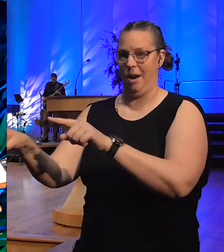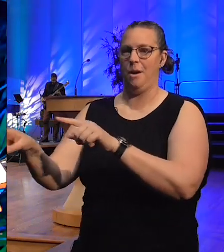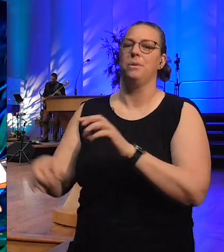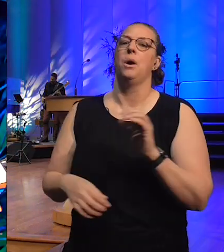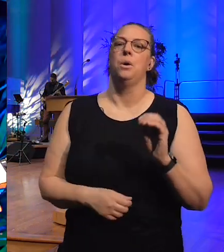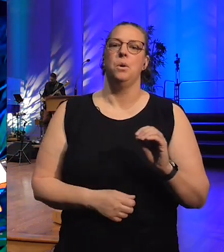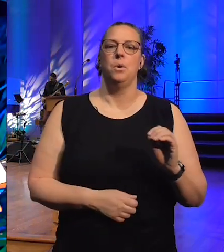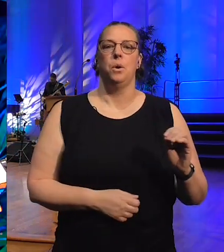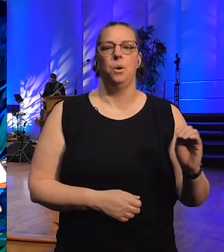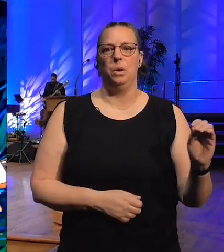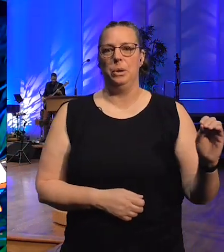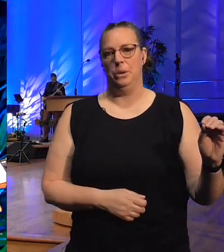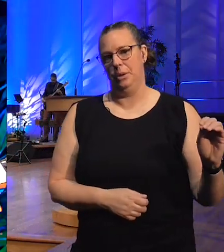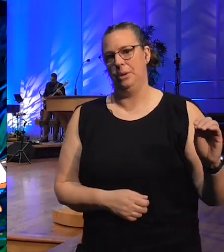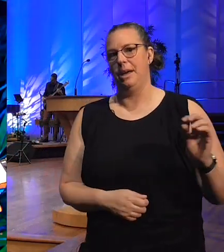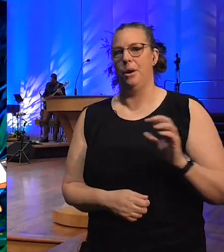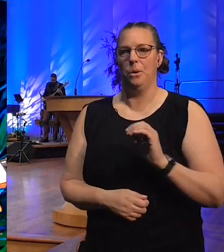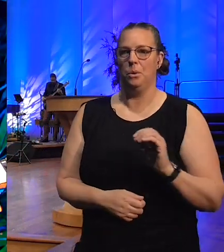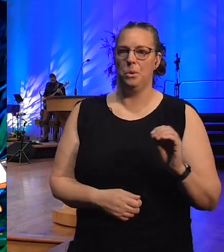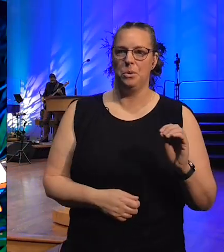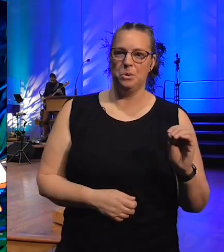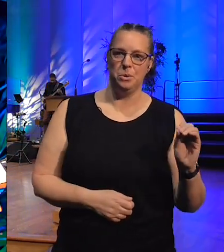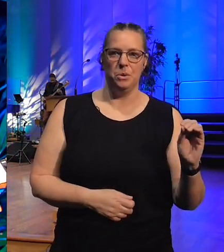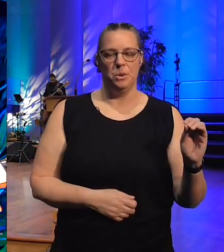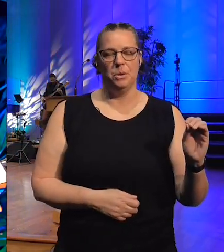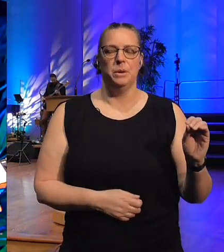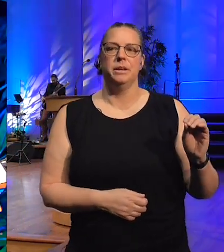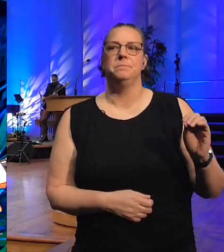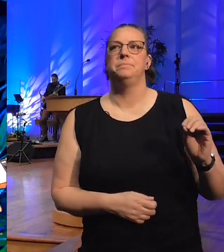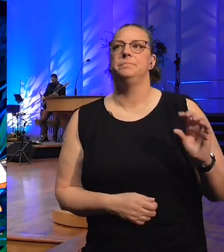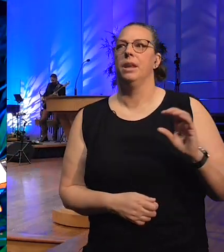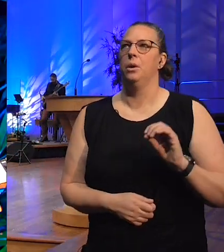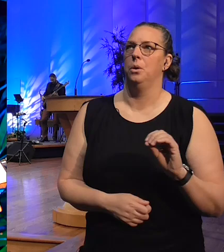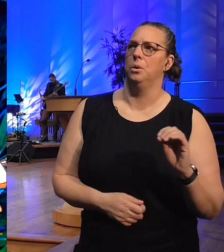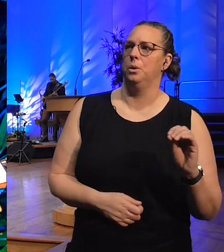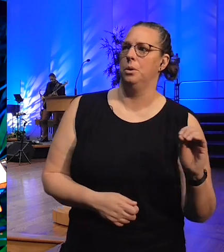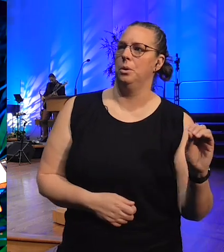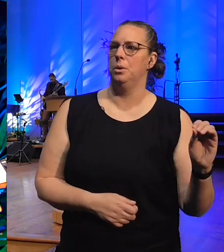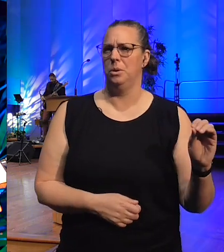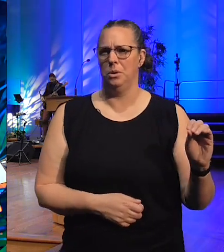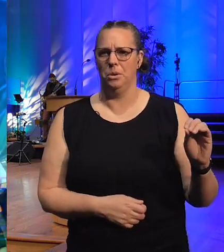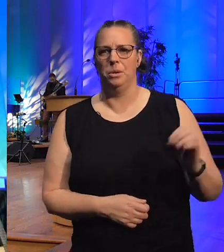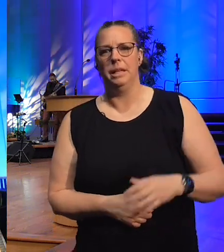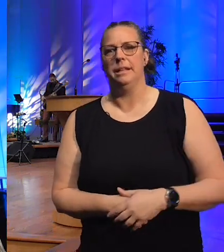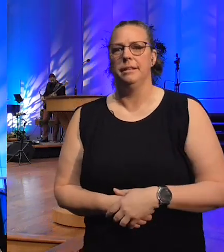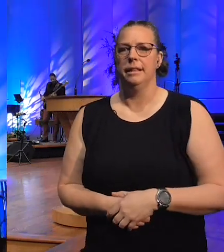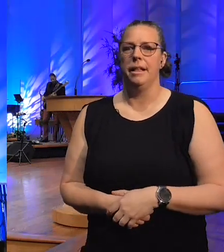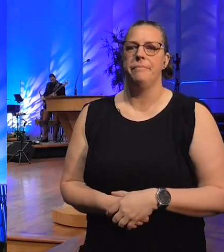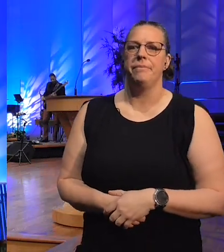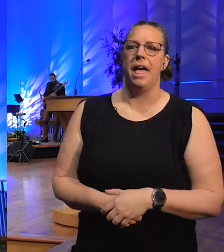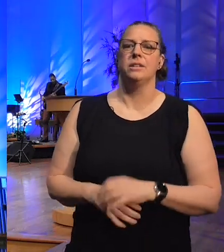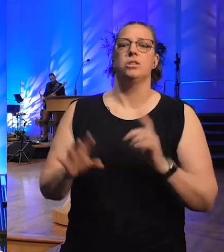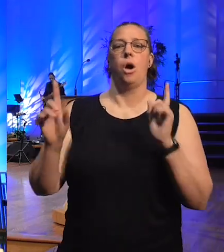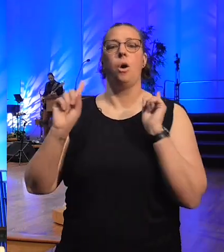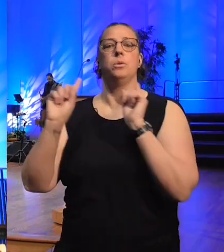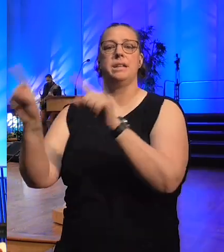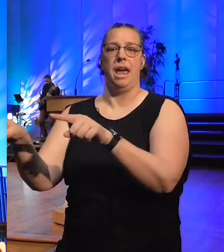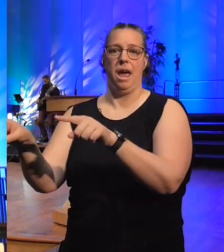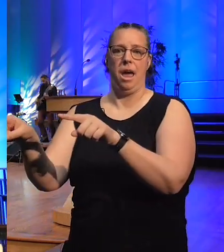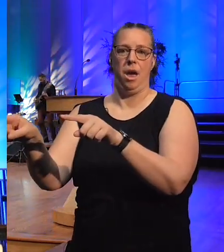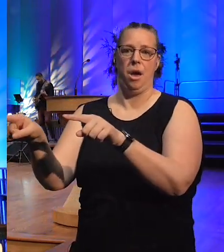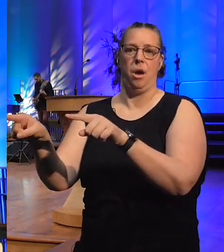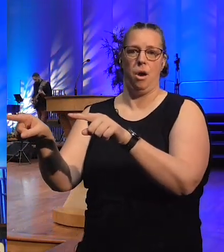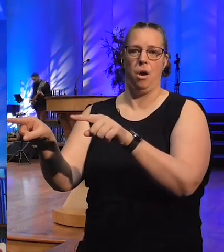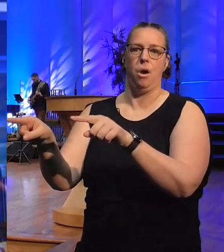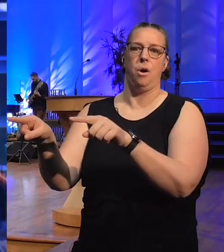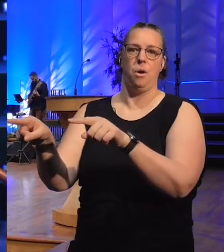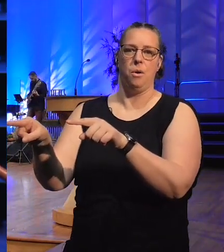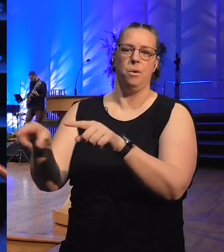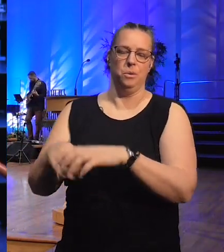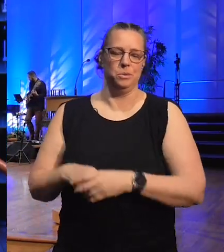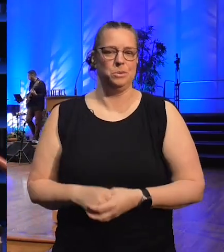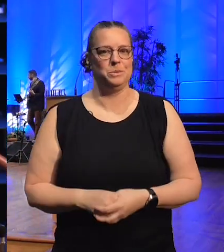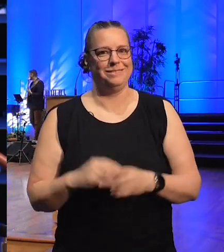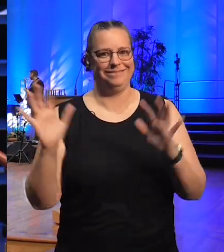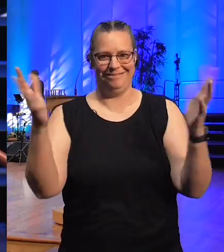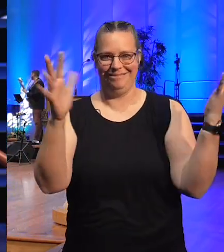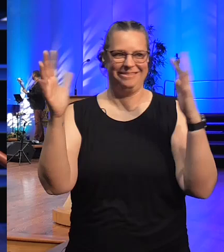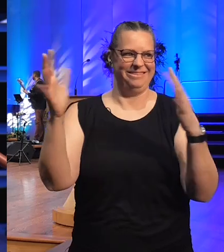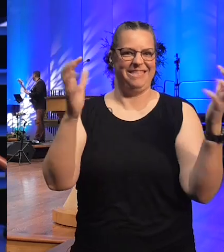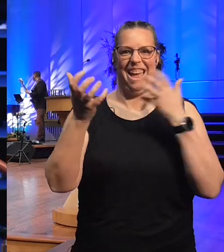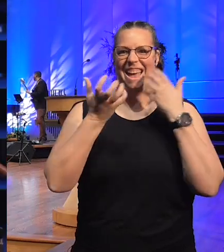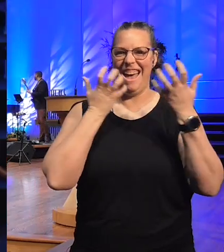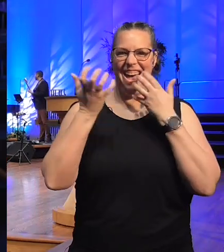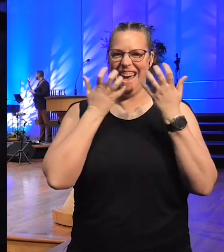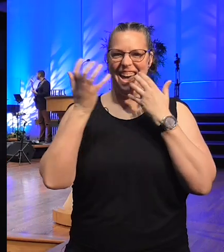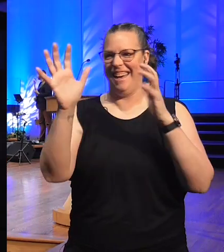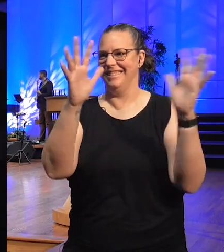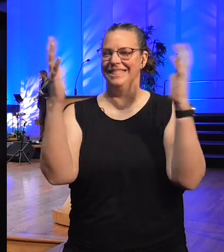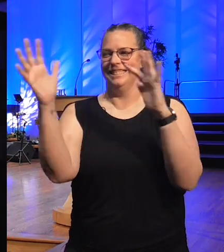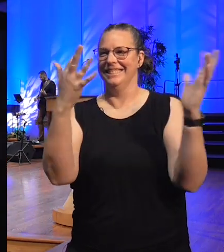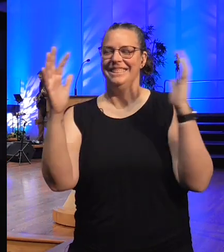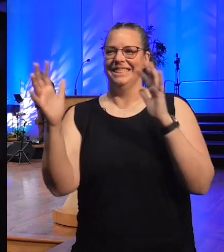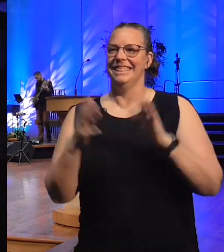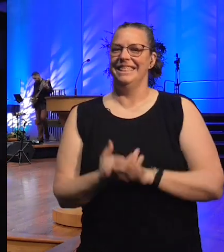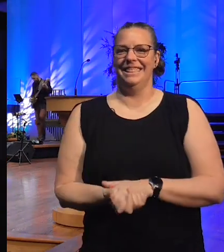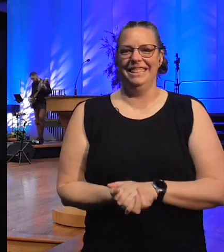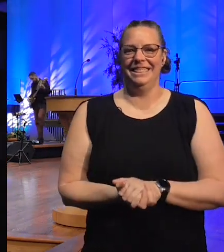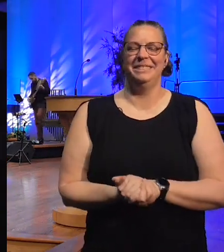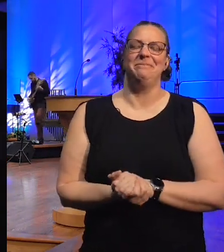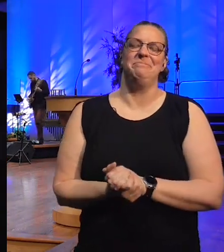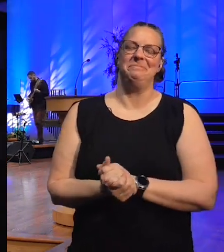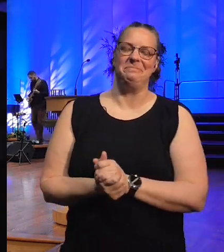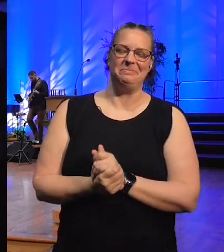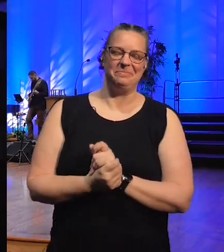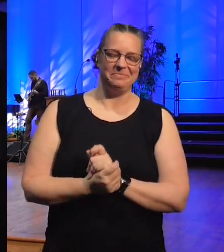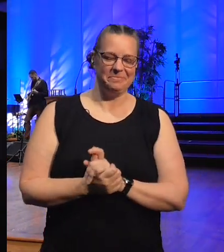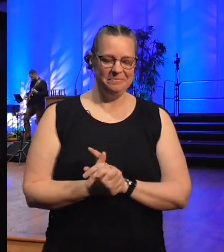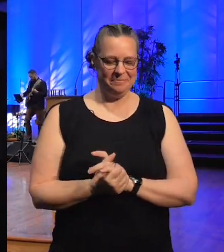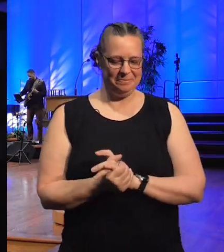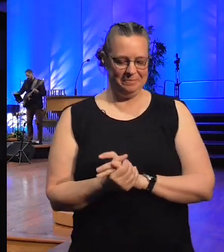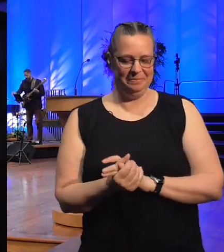down let's go down